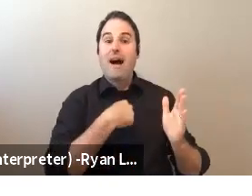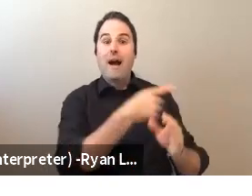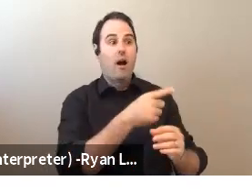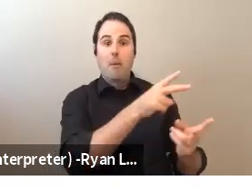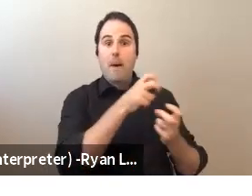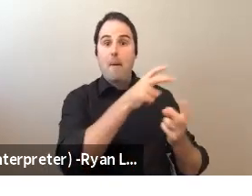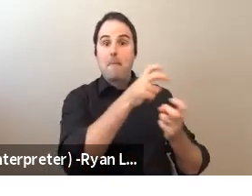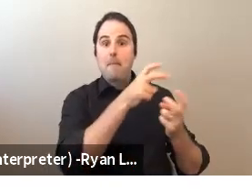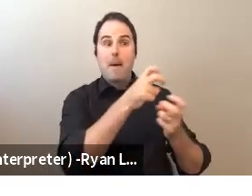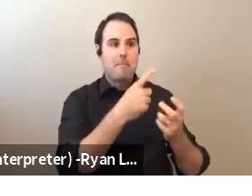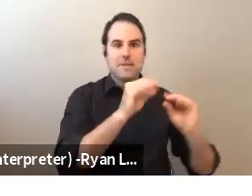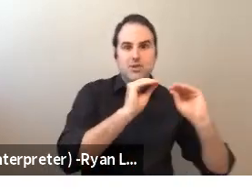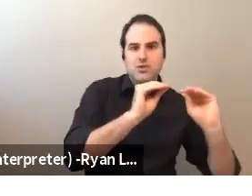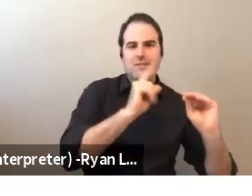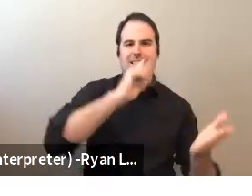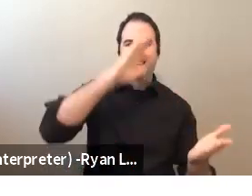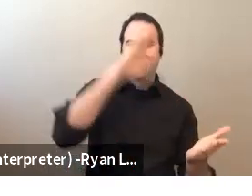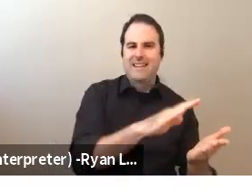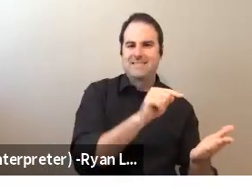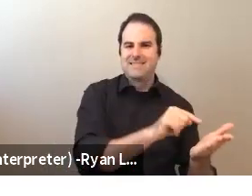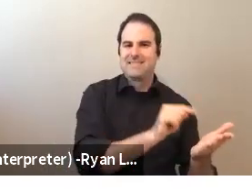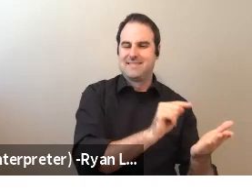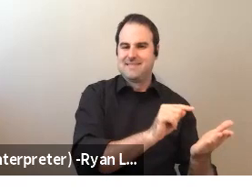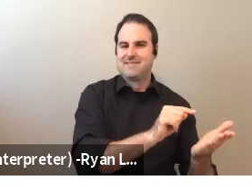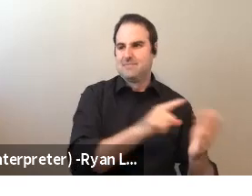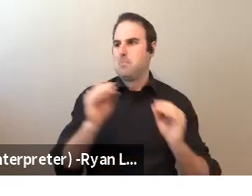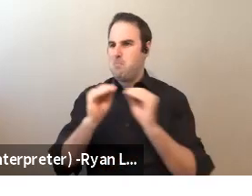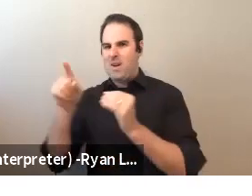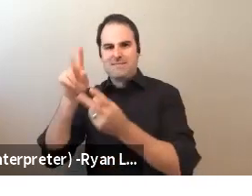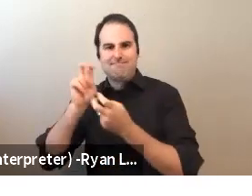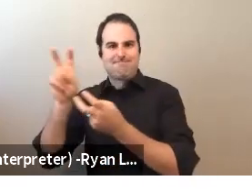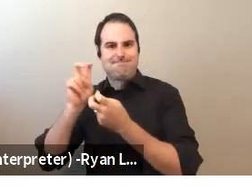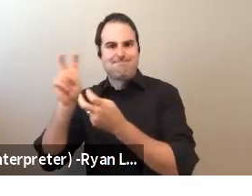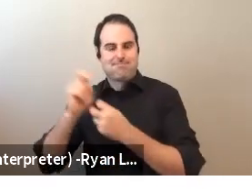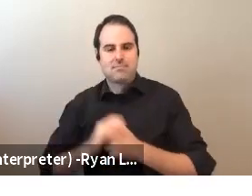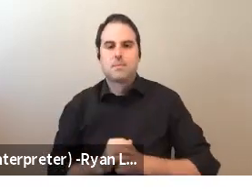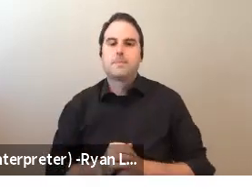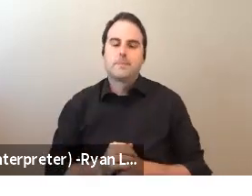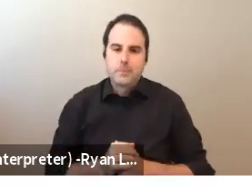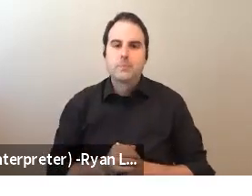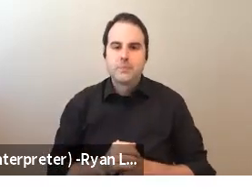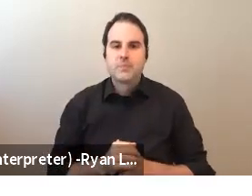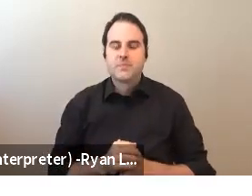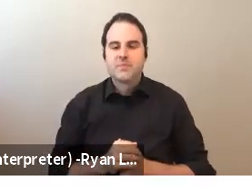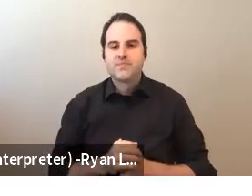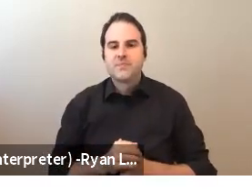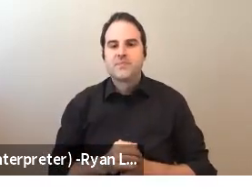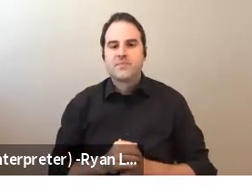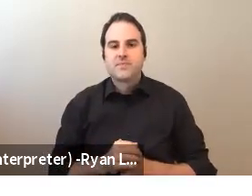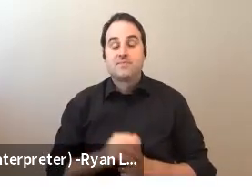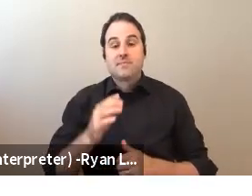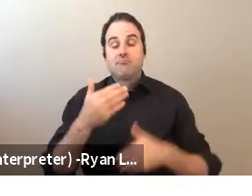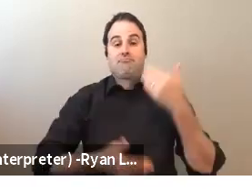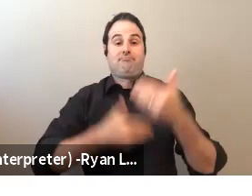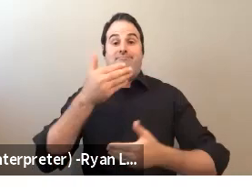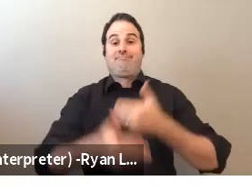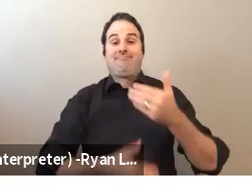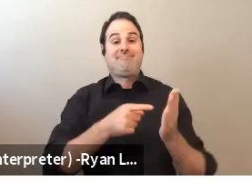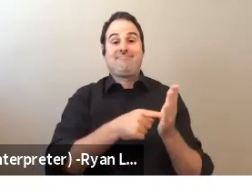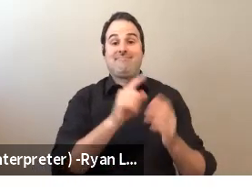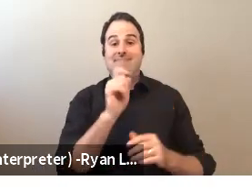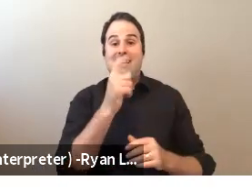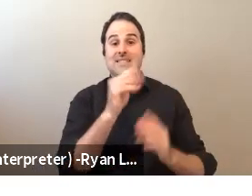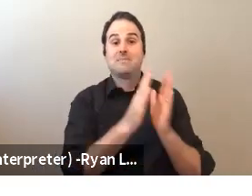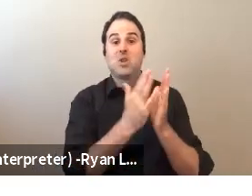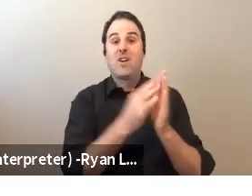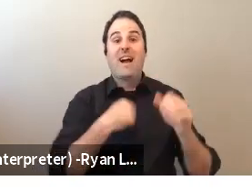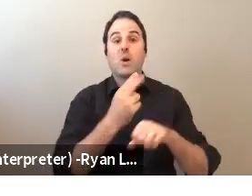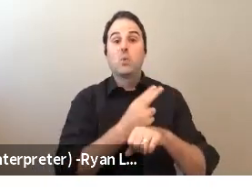Sally Potter: And so then what happened was when I was only really having my students use about a third of the textbook. Now, then I would get to the end of the semester, and I would feel guilty.